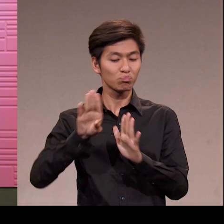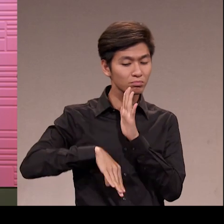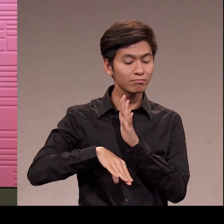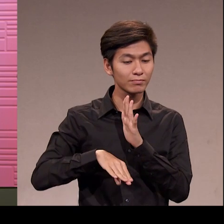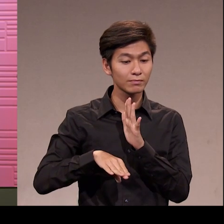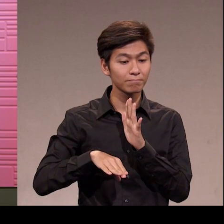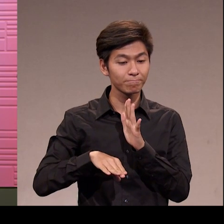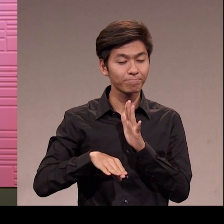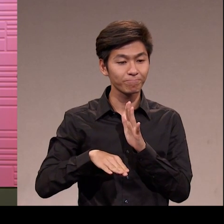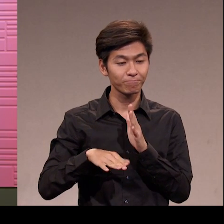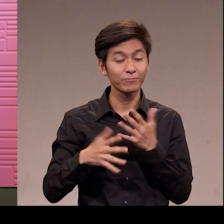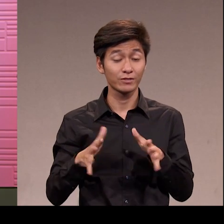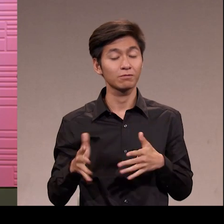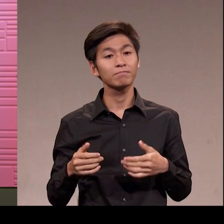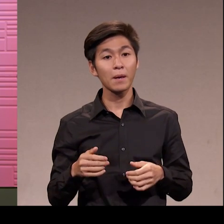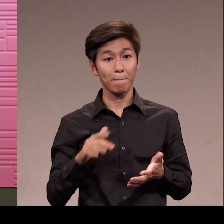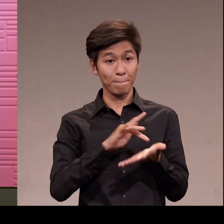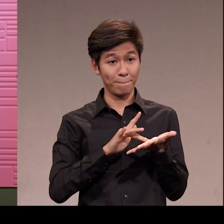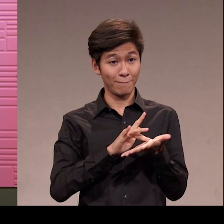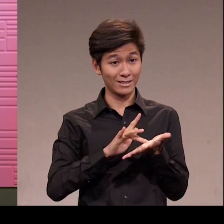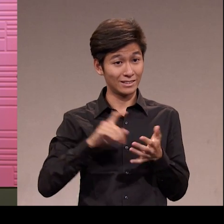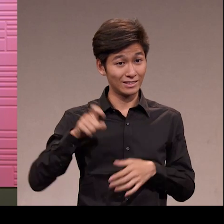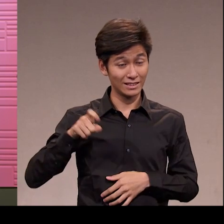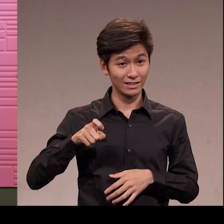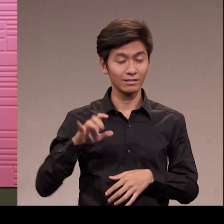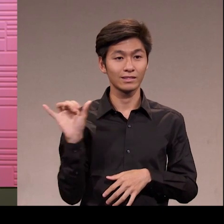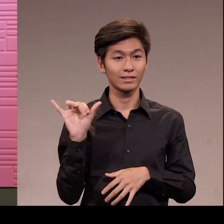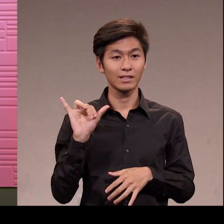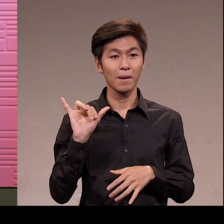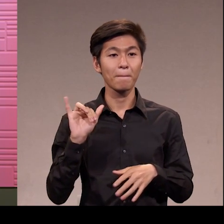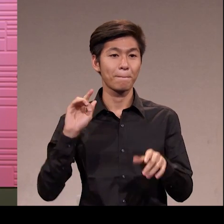On medical needs, with policies such as the Pioneer Generation Package and the MediShield Life,